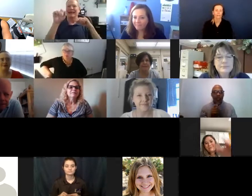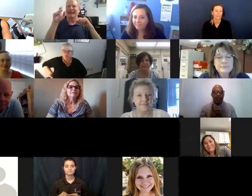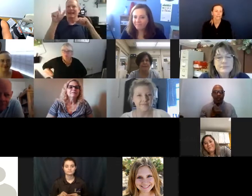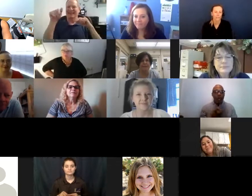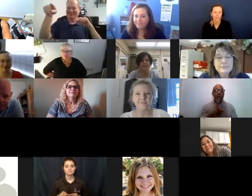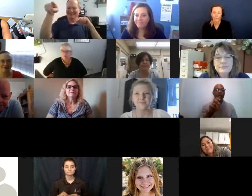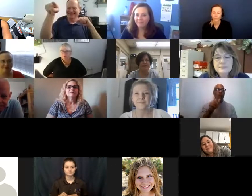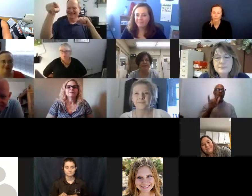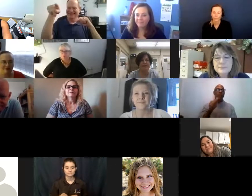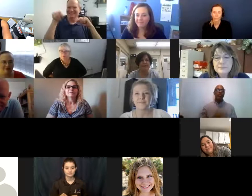Tom: Kayla...